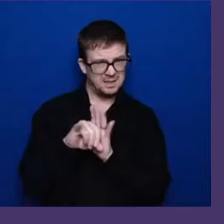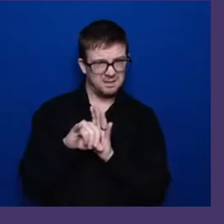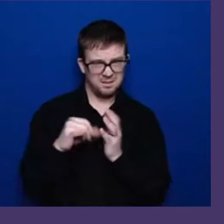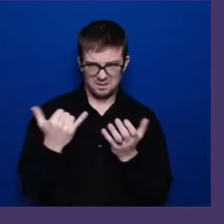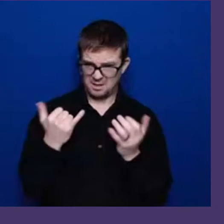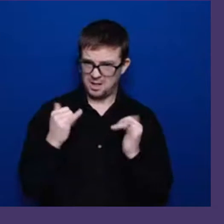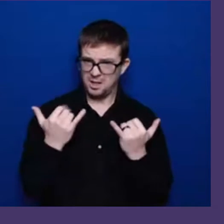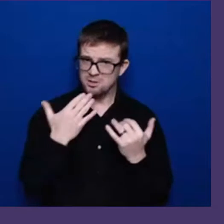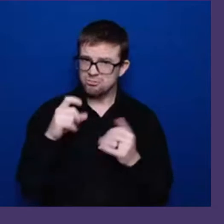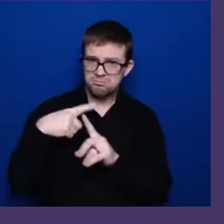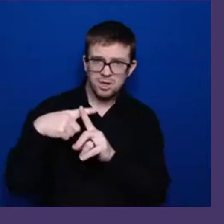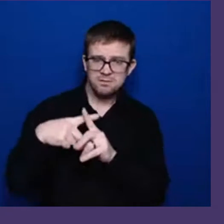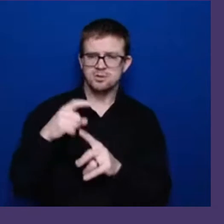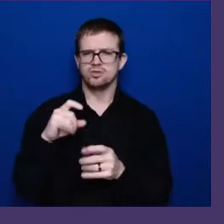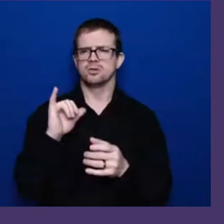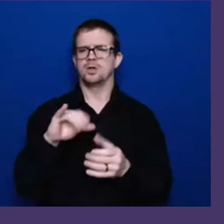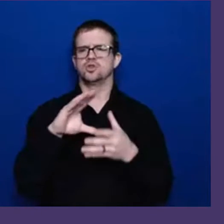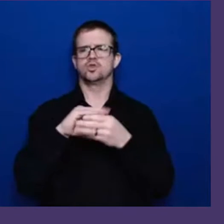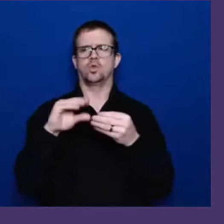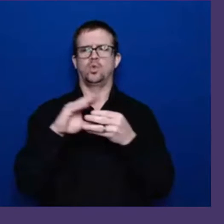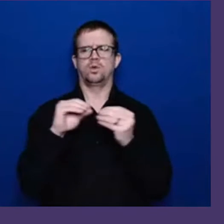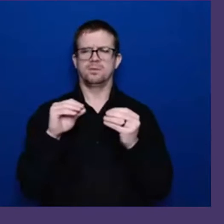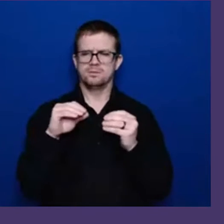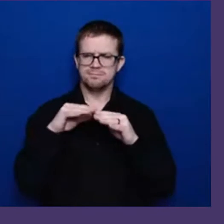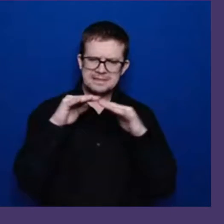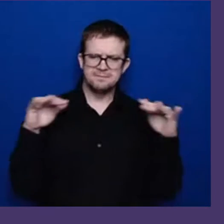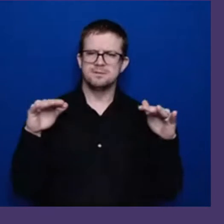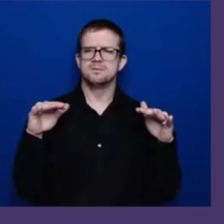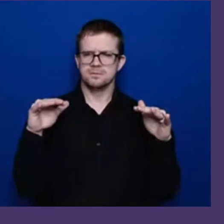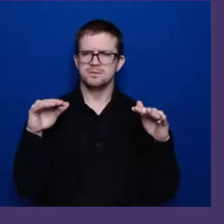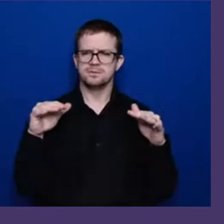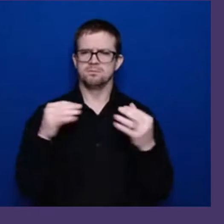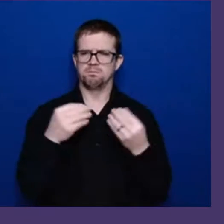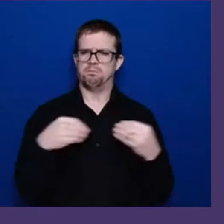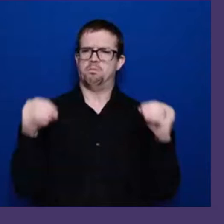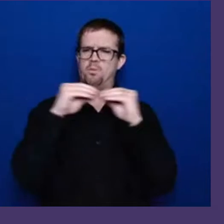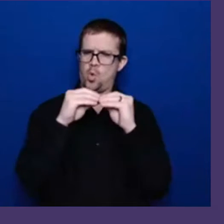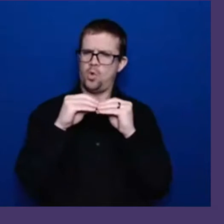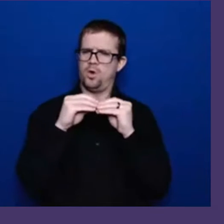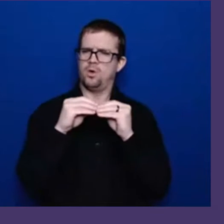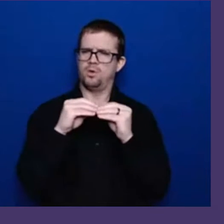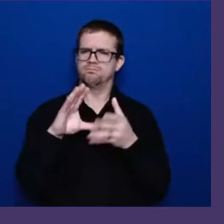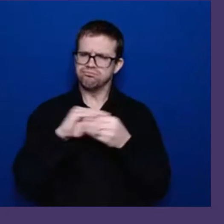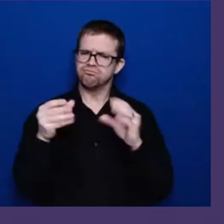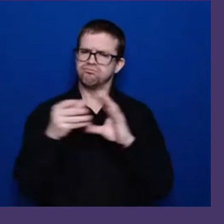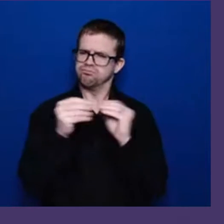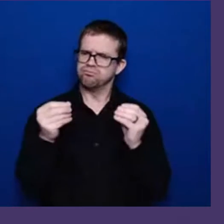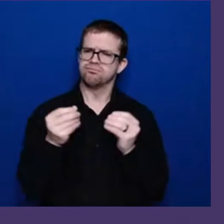We have to do a whole lot more storytelling to be able to convince. I think about my younger self,